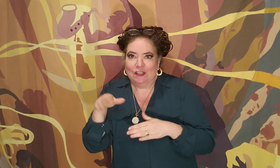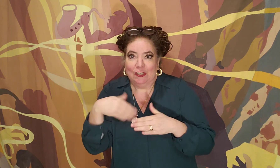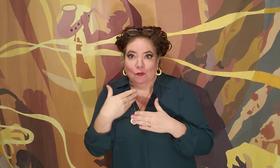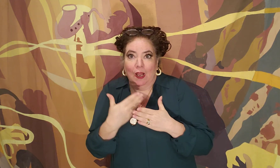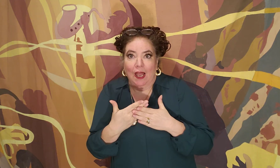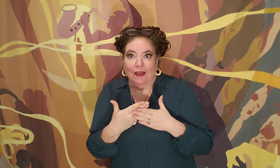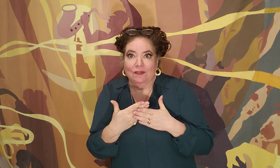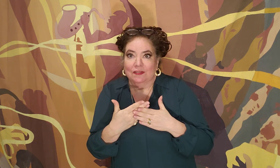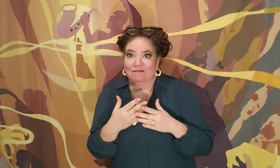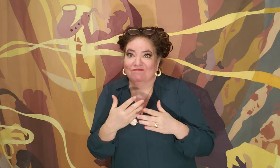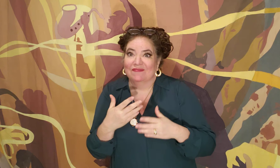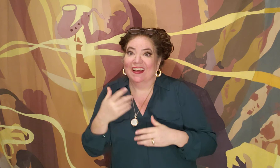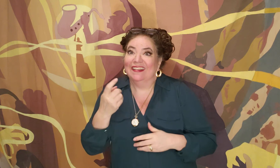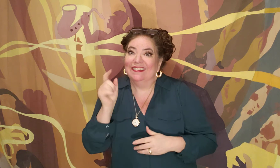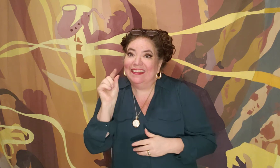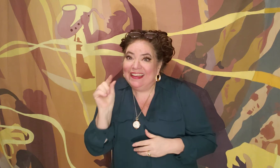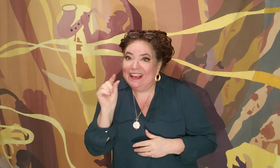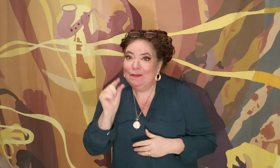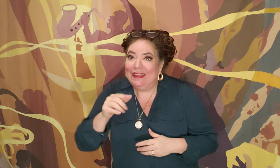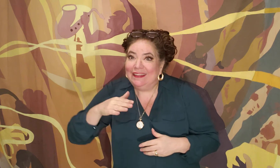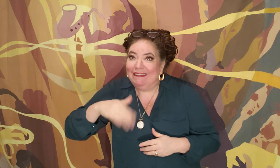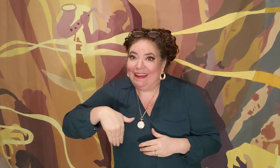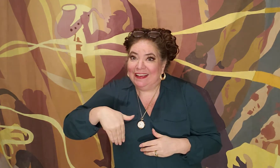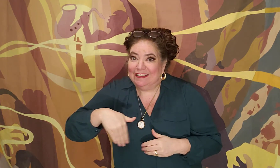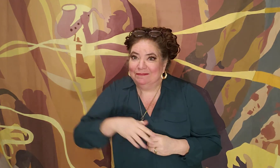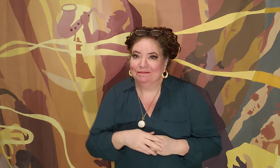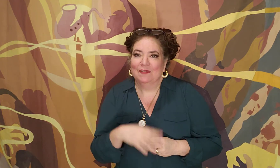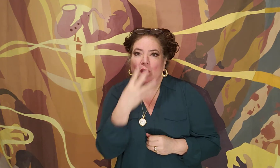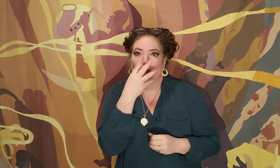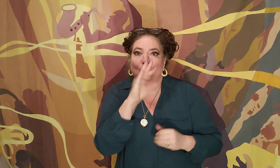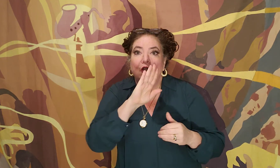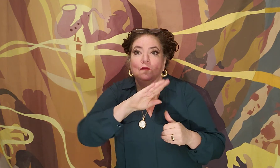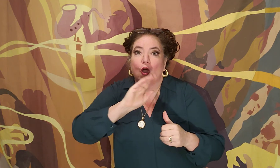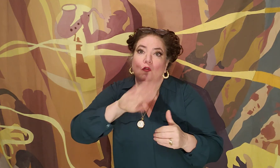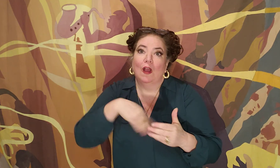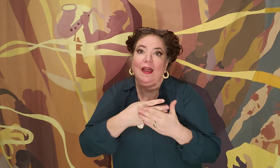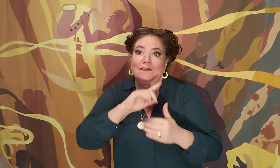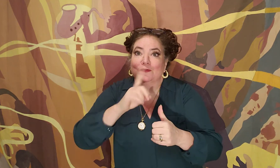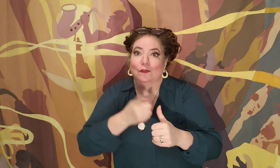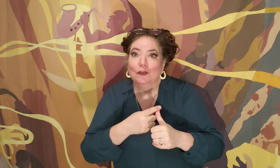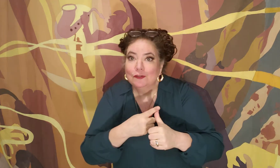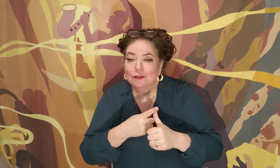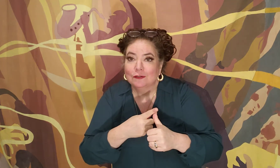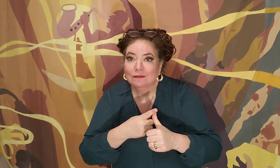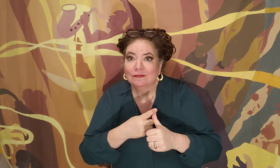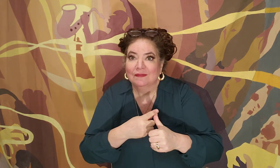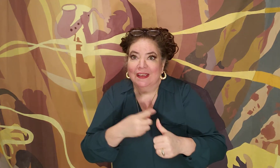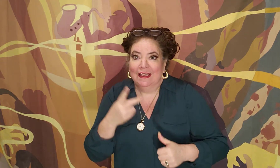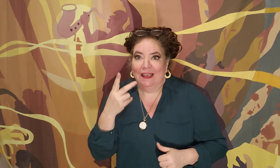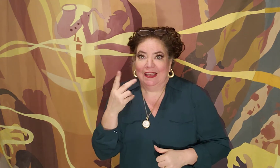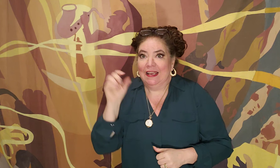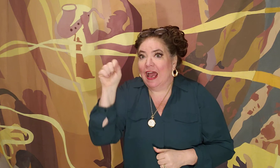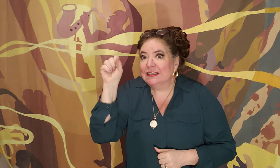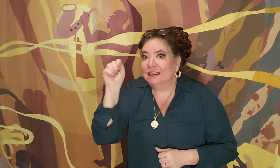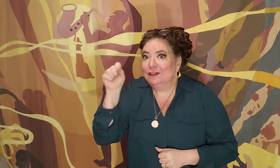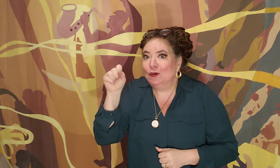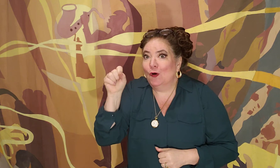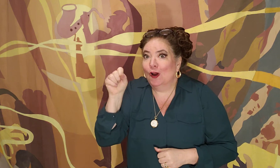She arrives a little bit late - the wolf arrives first. He knocks on the door.